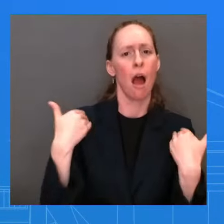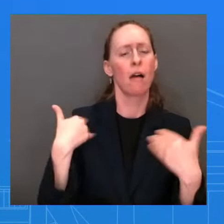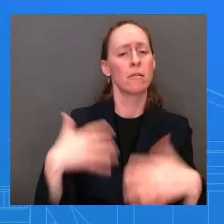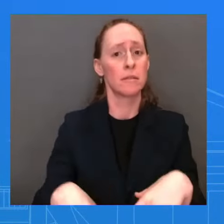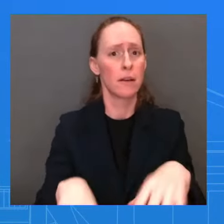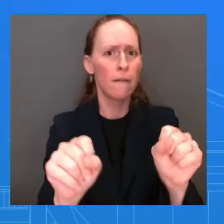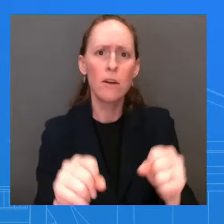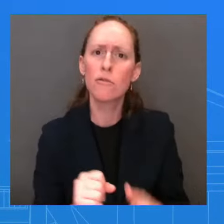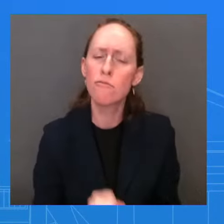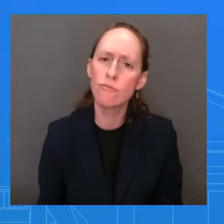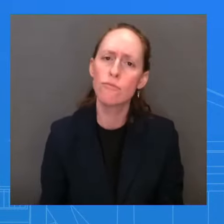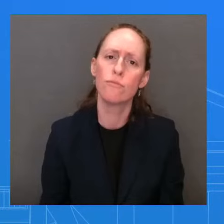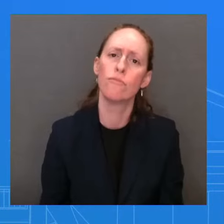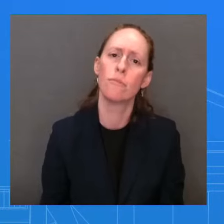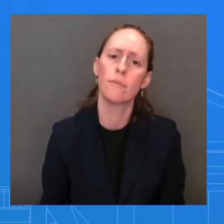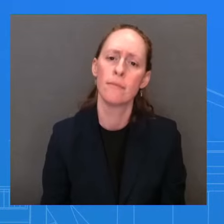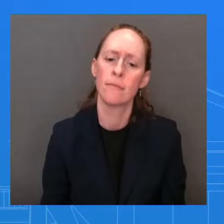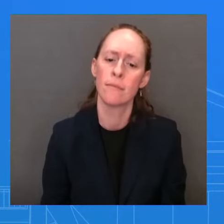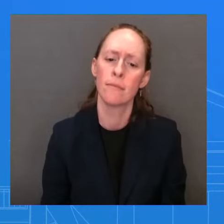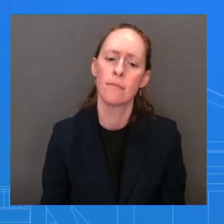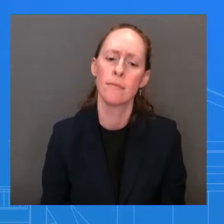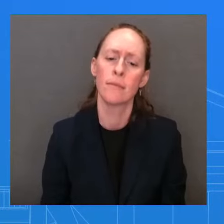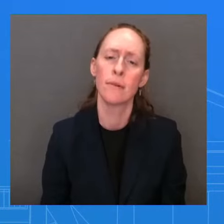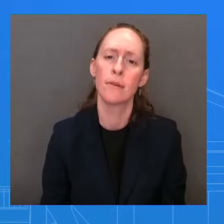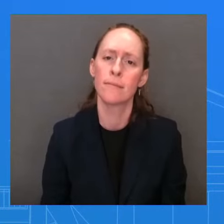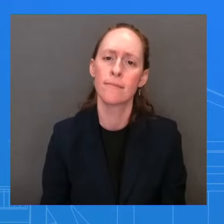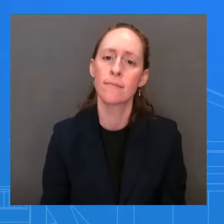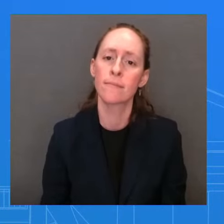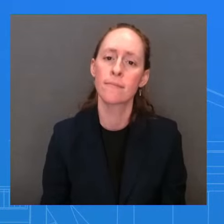so I want to be very careful on -- on that piece.